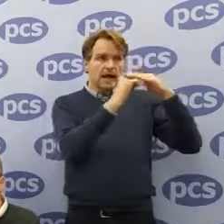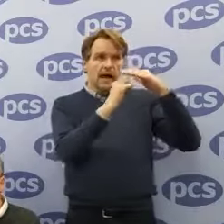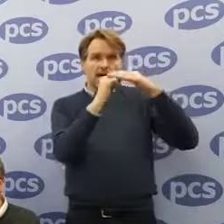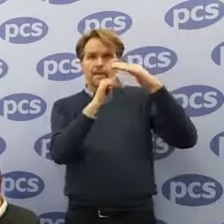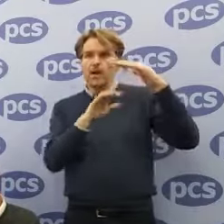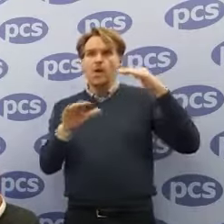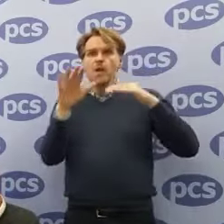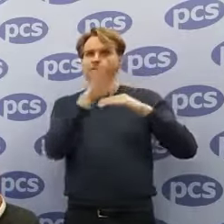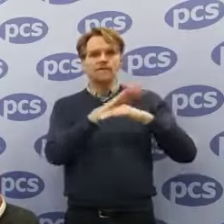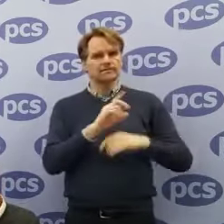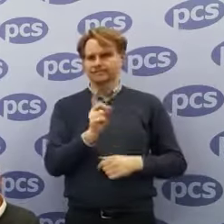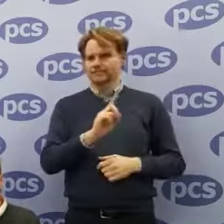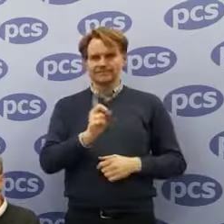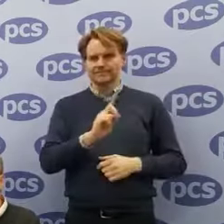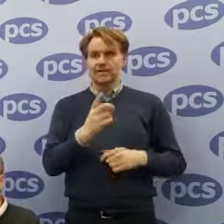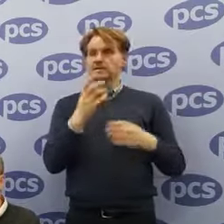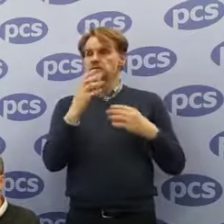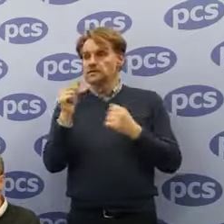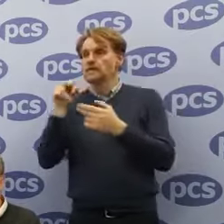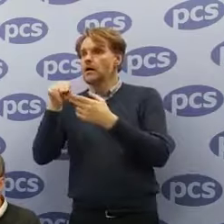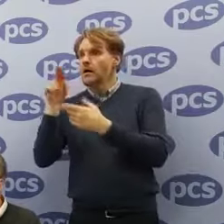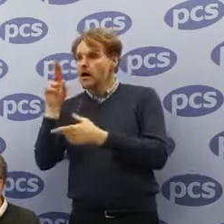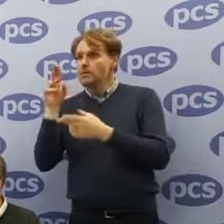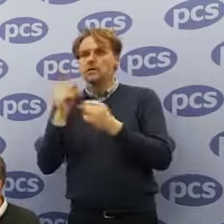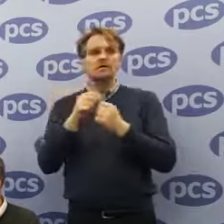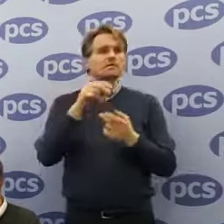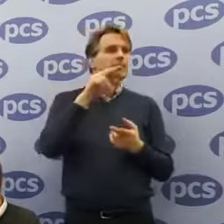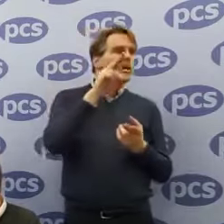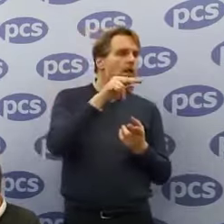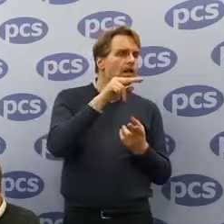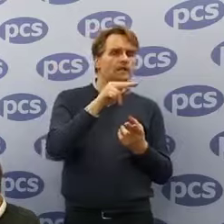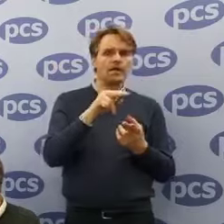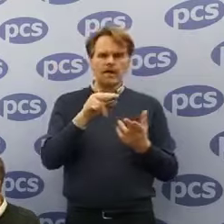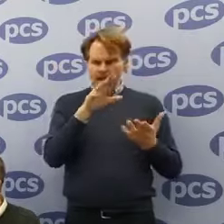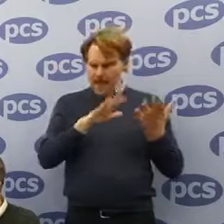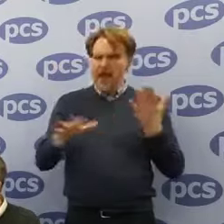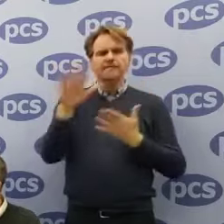we are in a position to try and fight for pay rises for everybody and that is